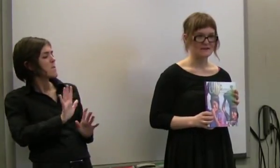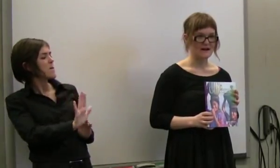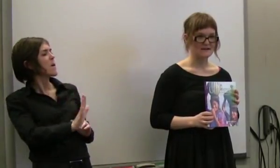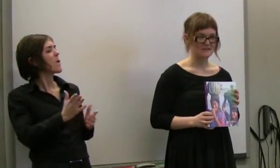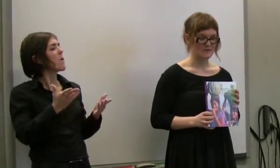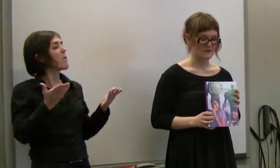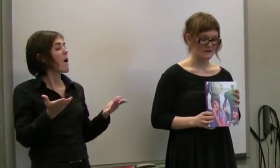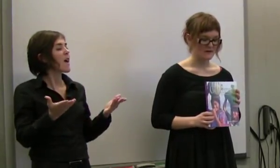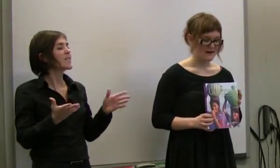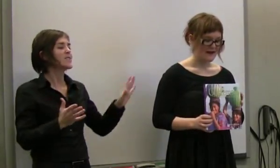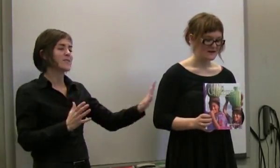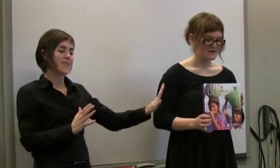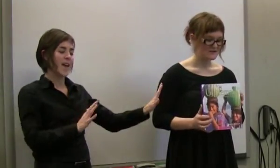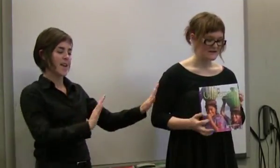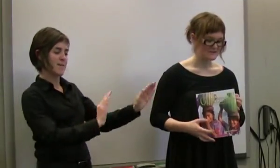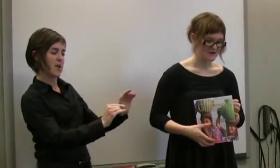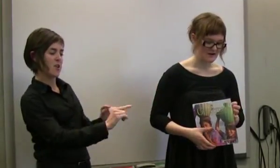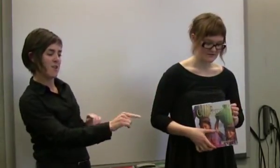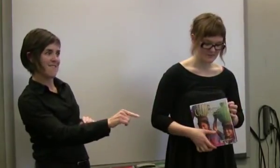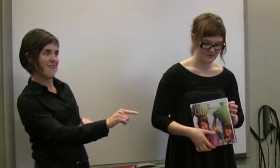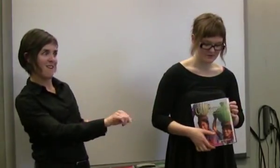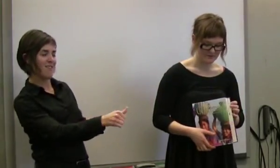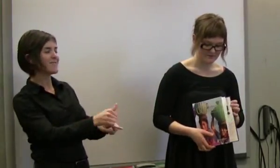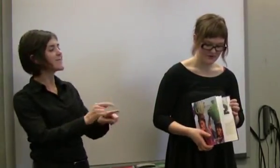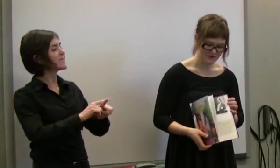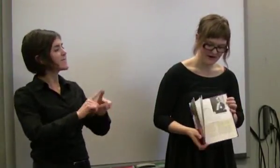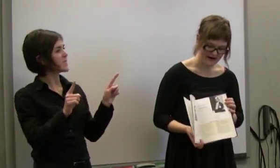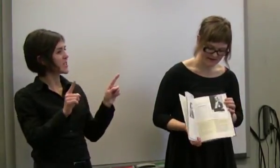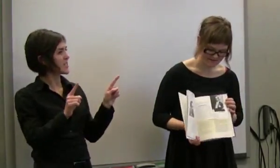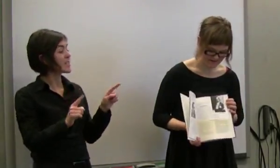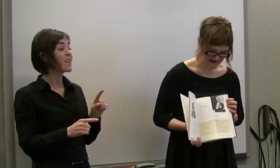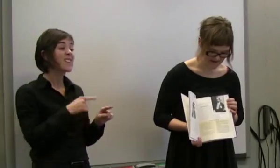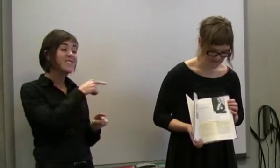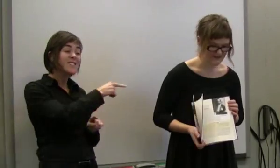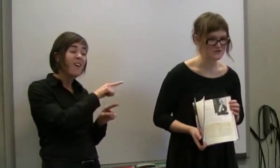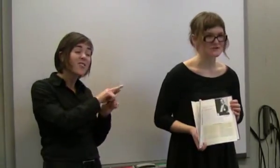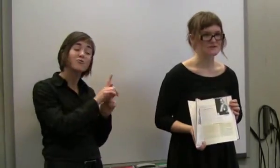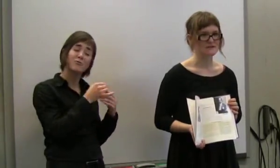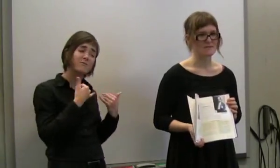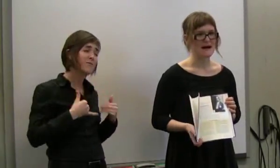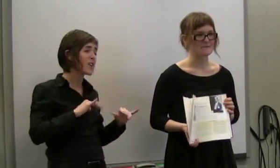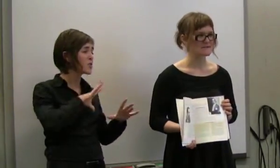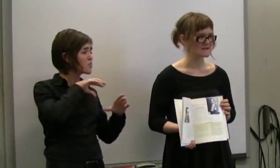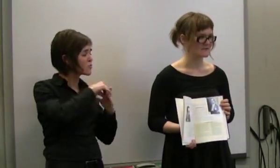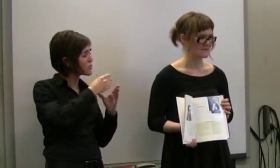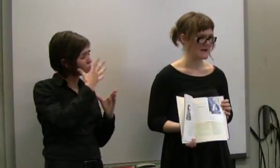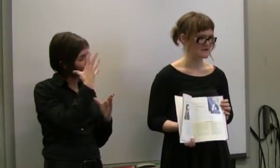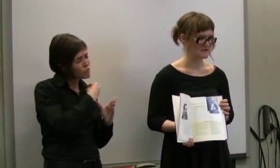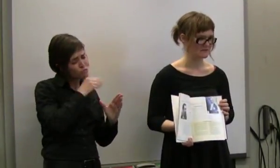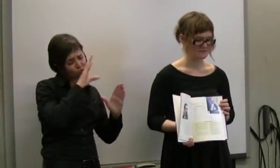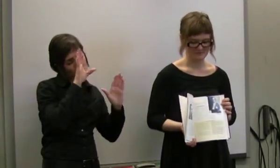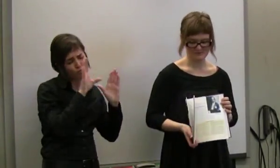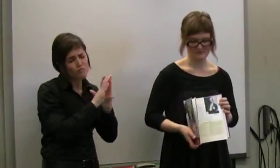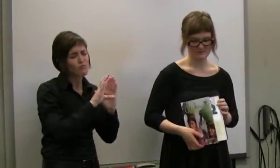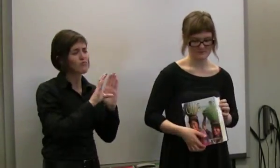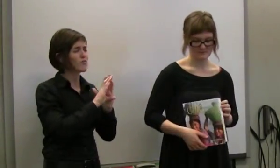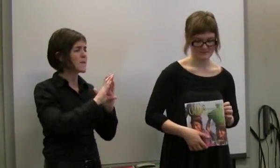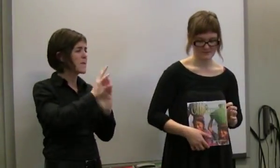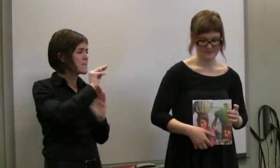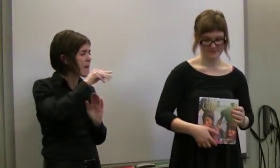This has different information from the last book. It has a lot of beautiful photos,